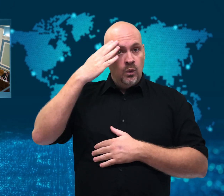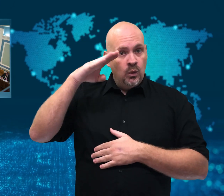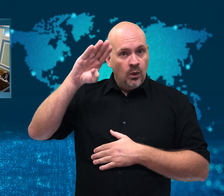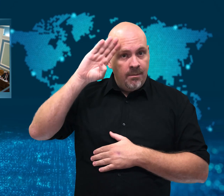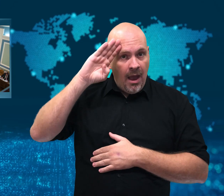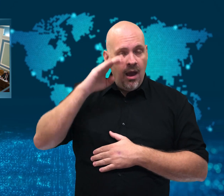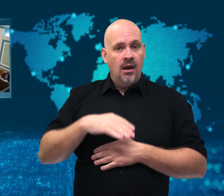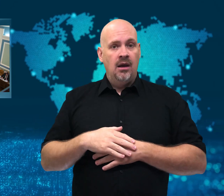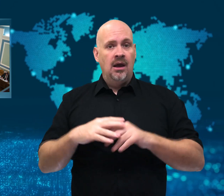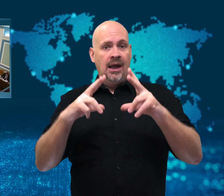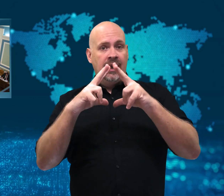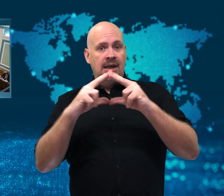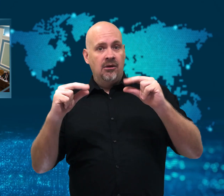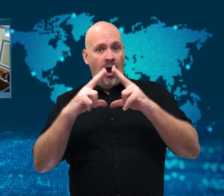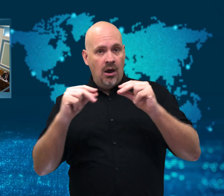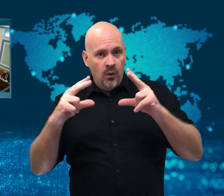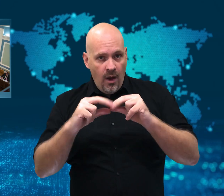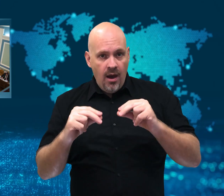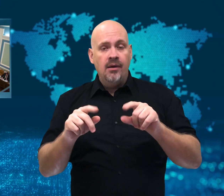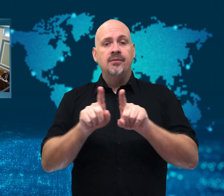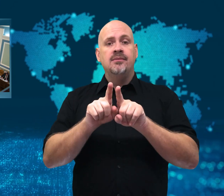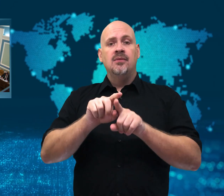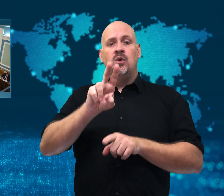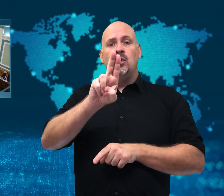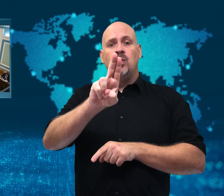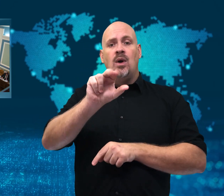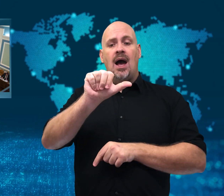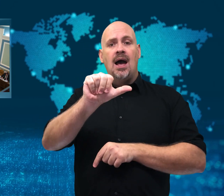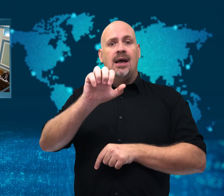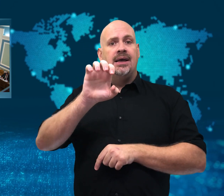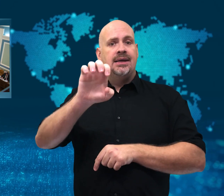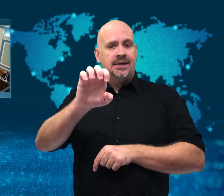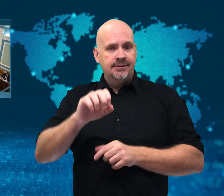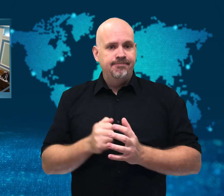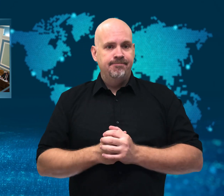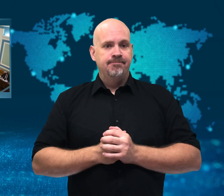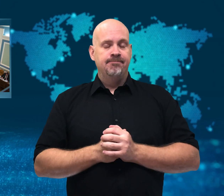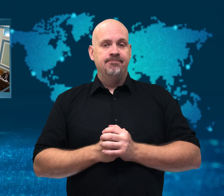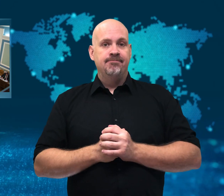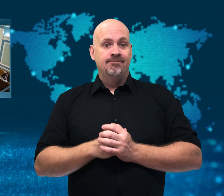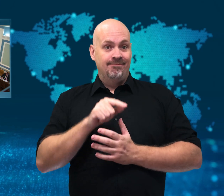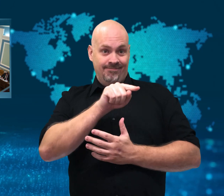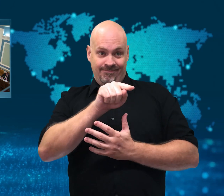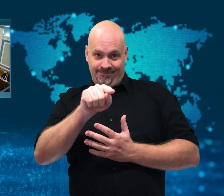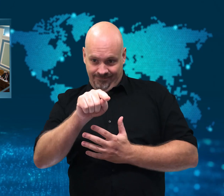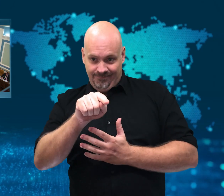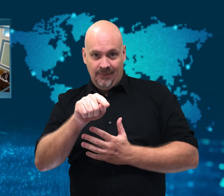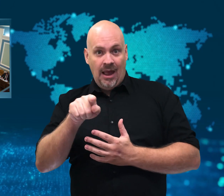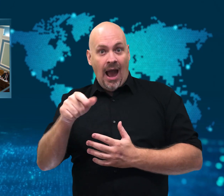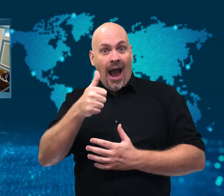Women currently outnumber men in Parliaments in Rwanda,